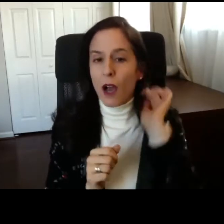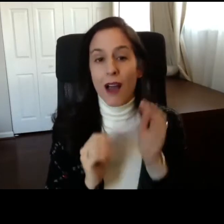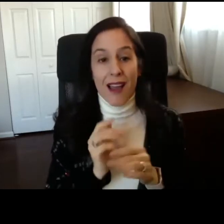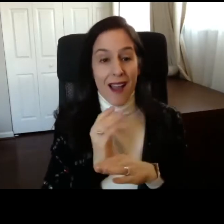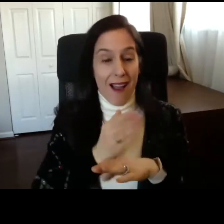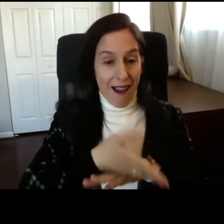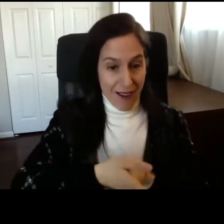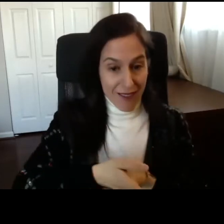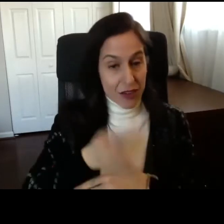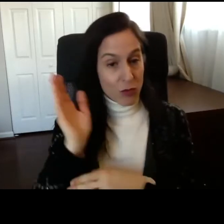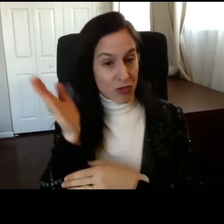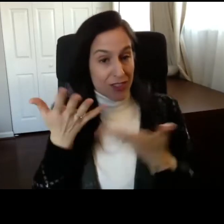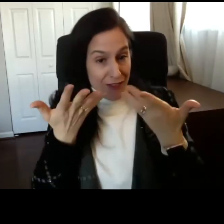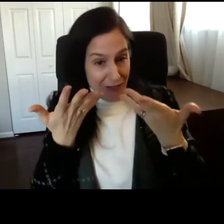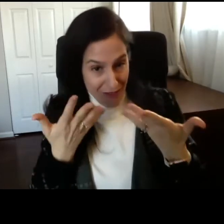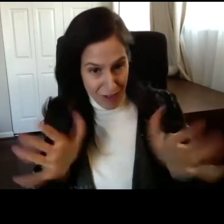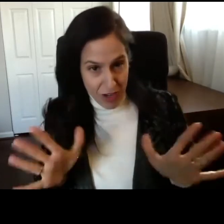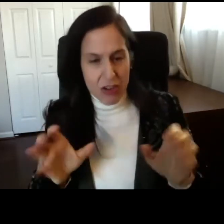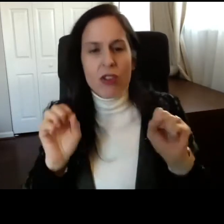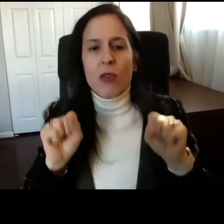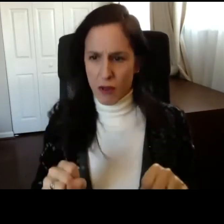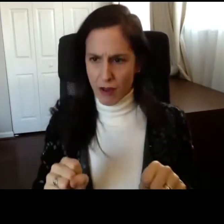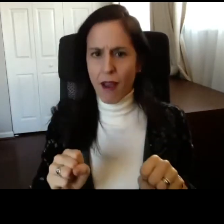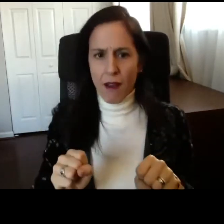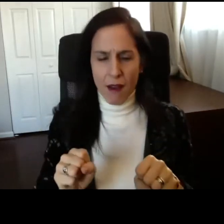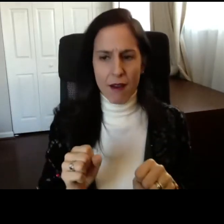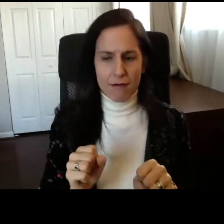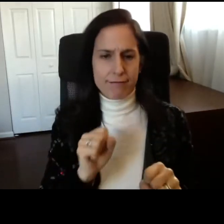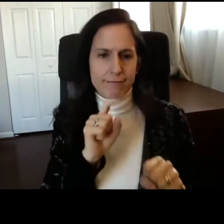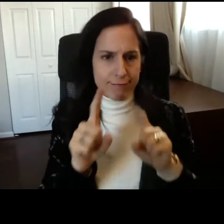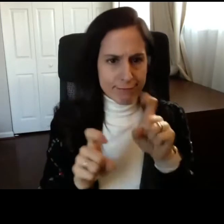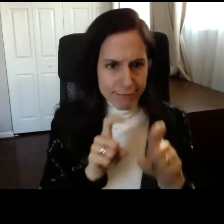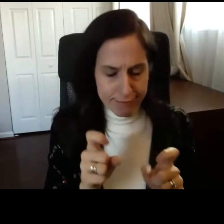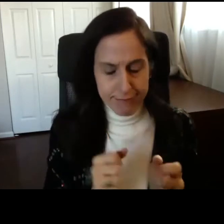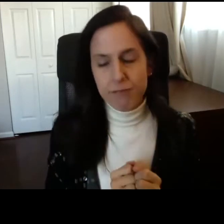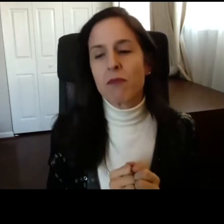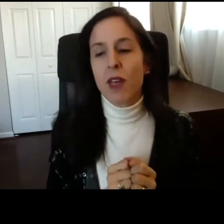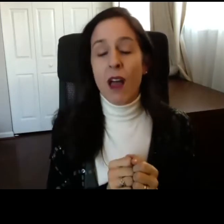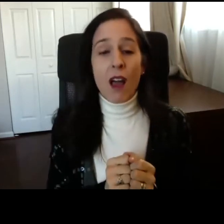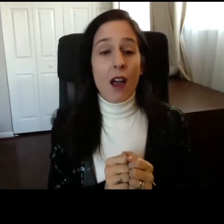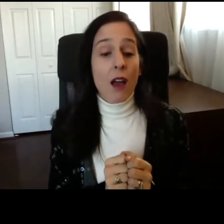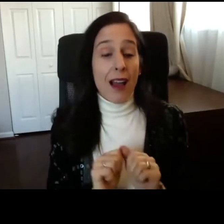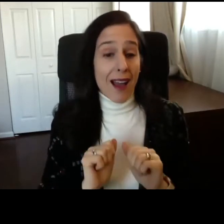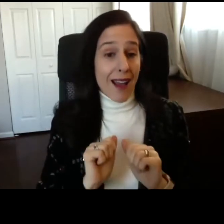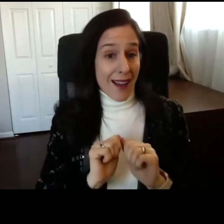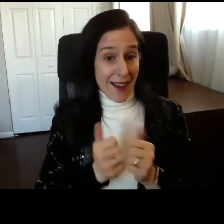hold their questions until the end of the presentation that